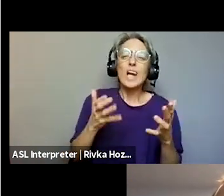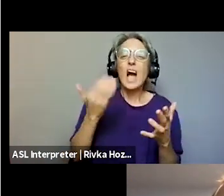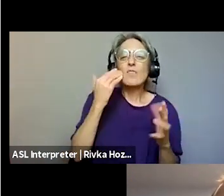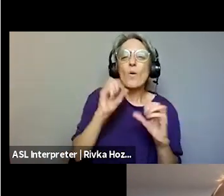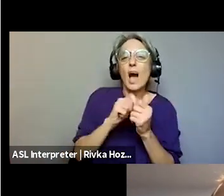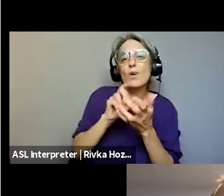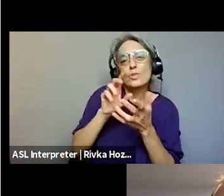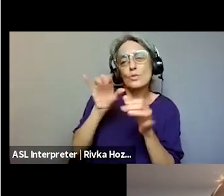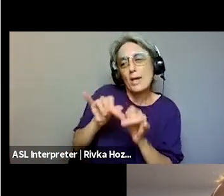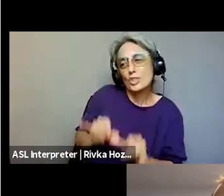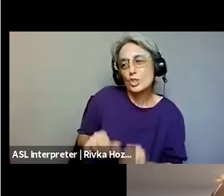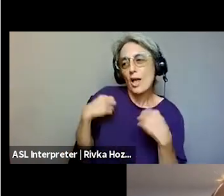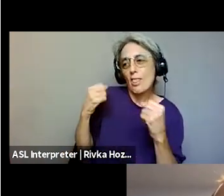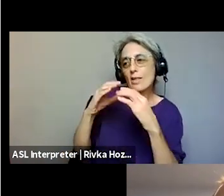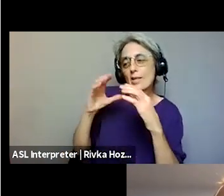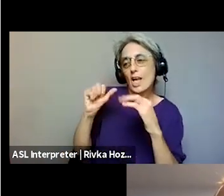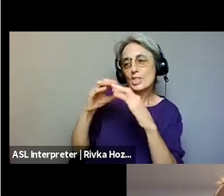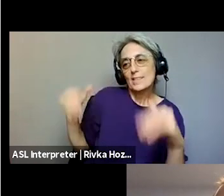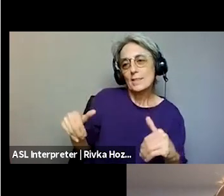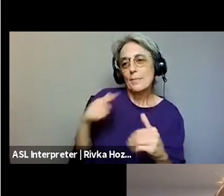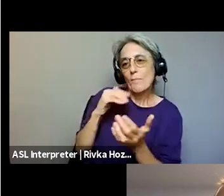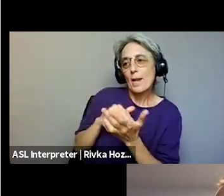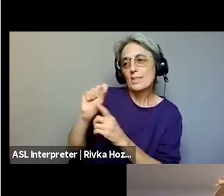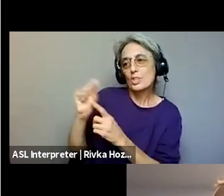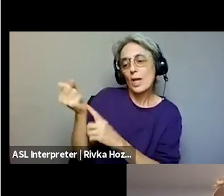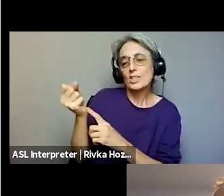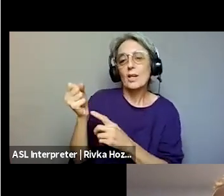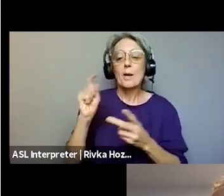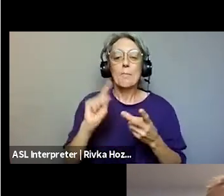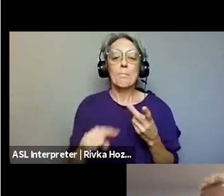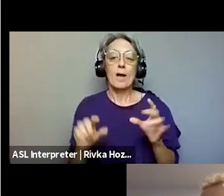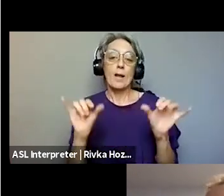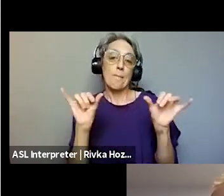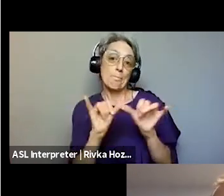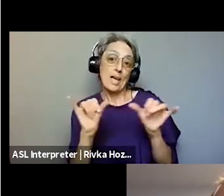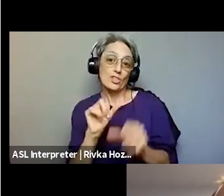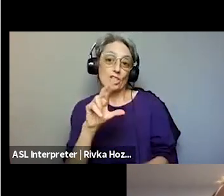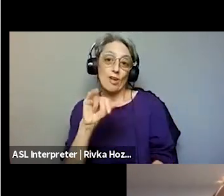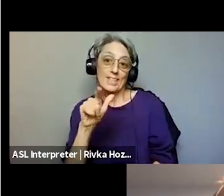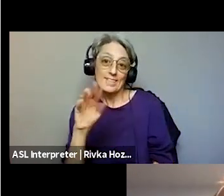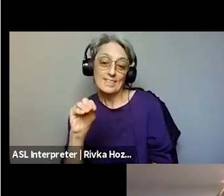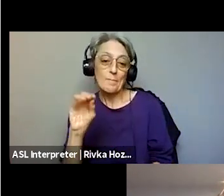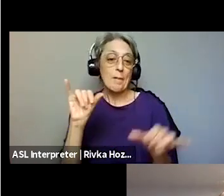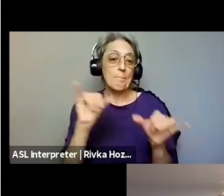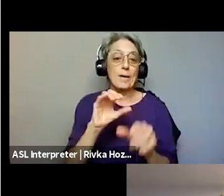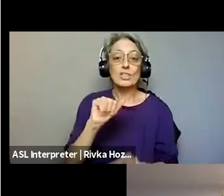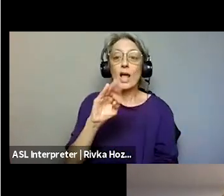in medical situations whereas our measures of racism and ableism and interactions with other